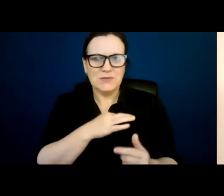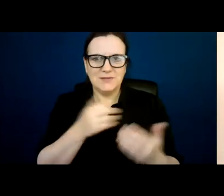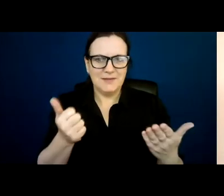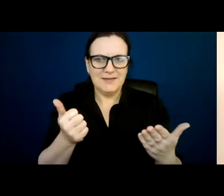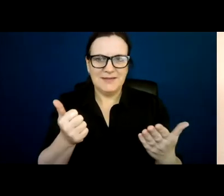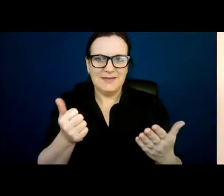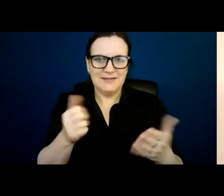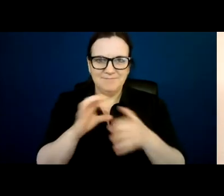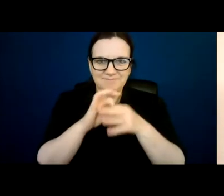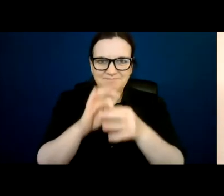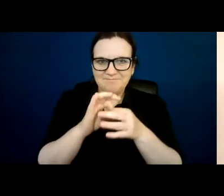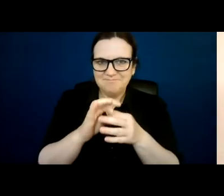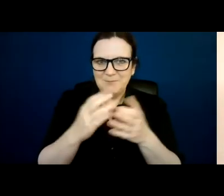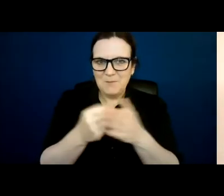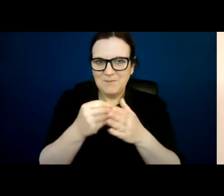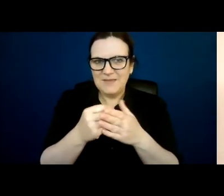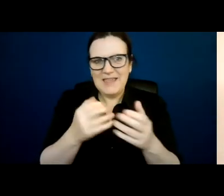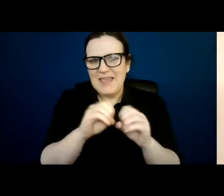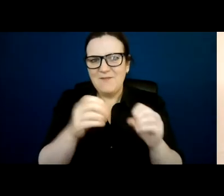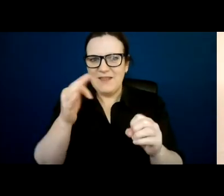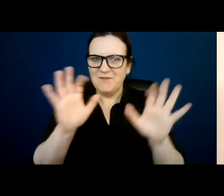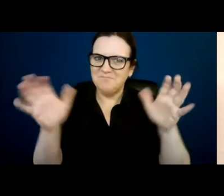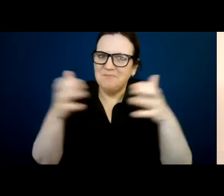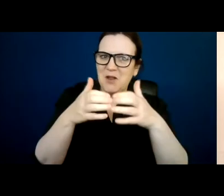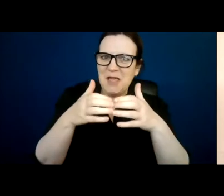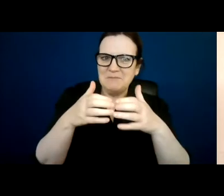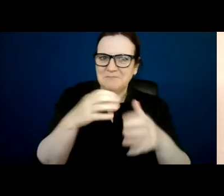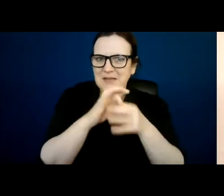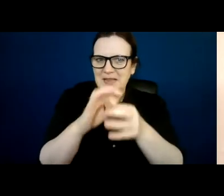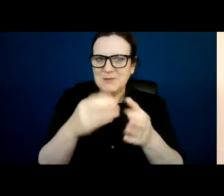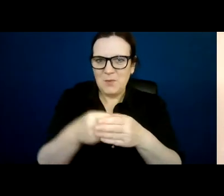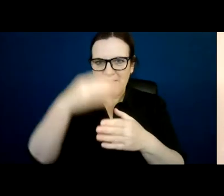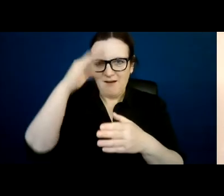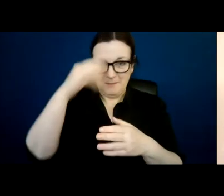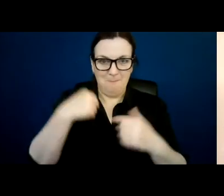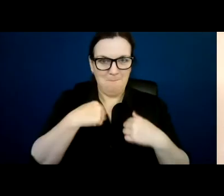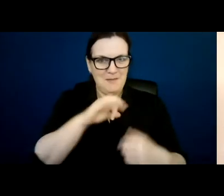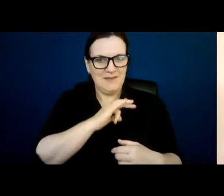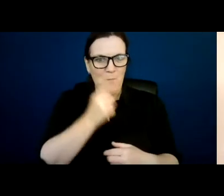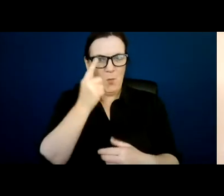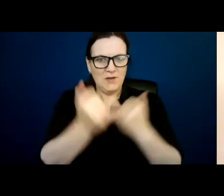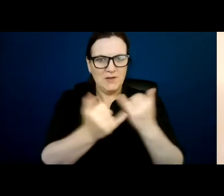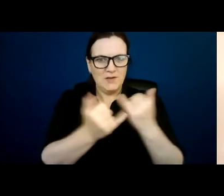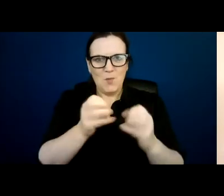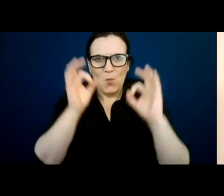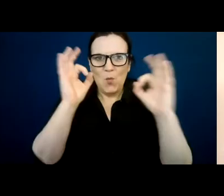with Ireland, where I spent a wonderful year, and more memories every time I come back.